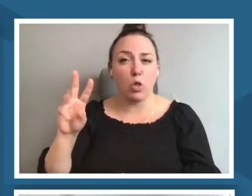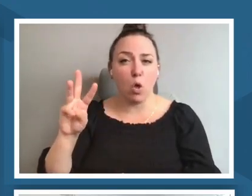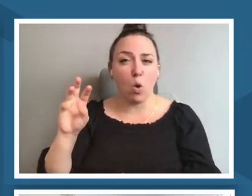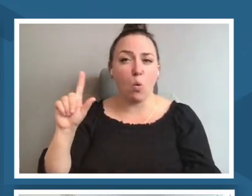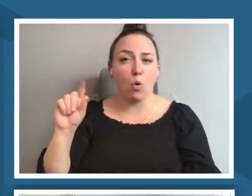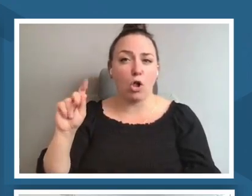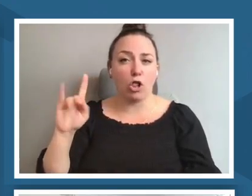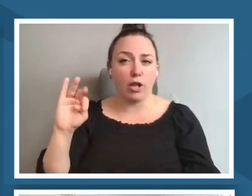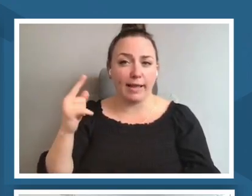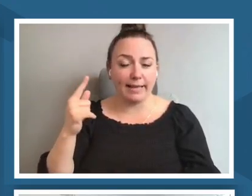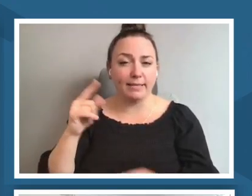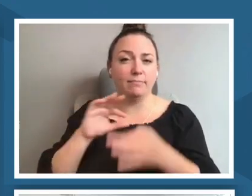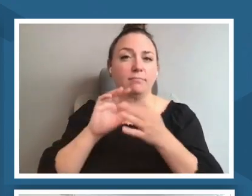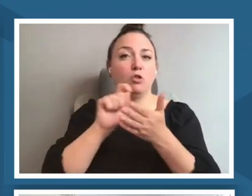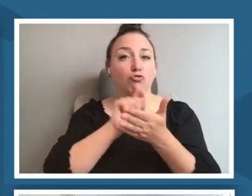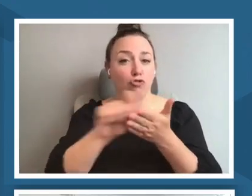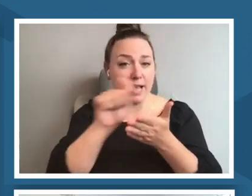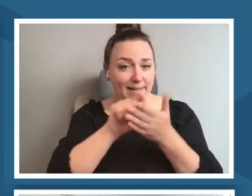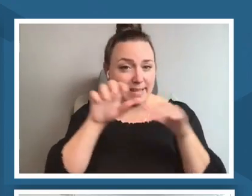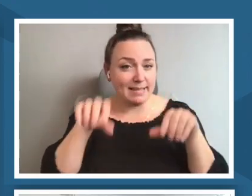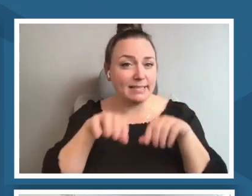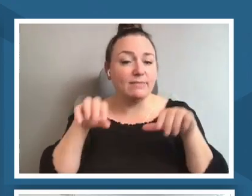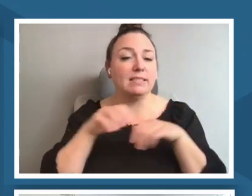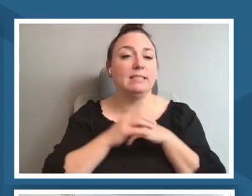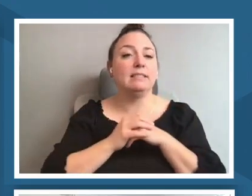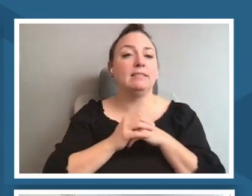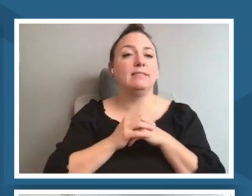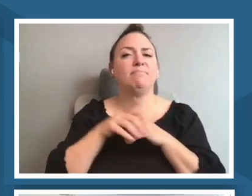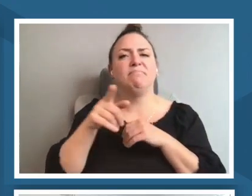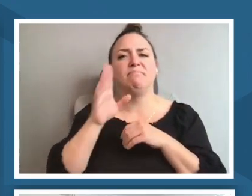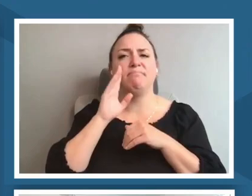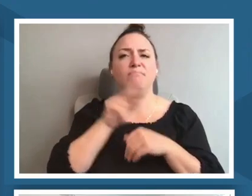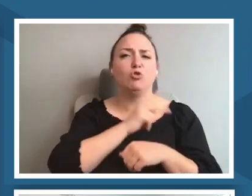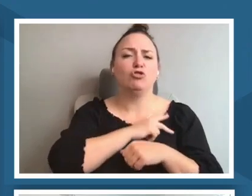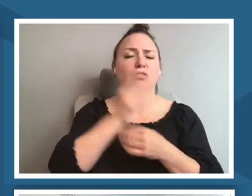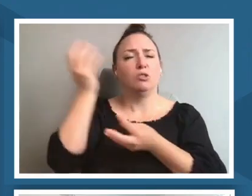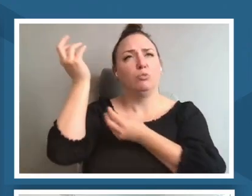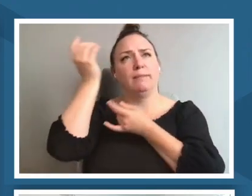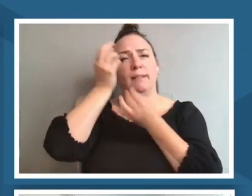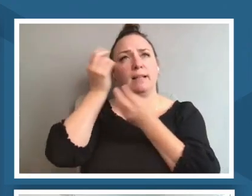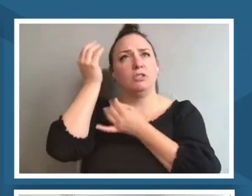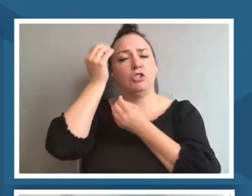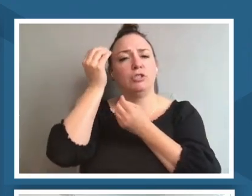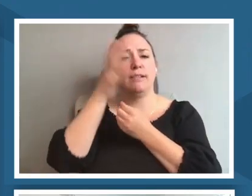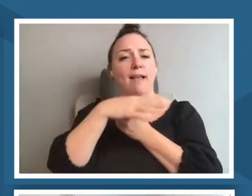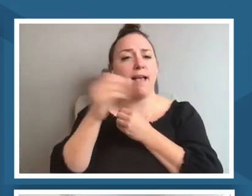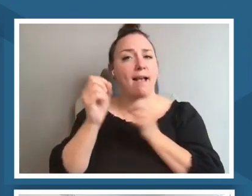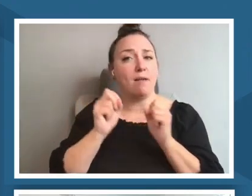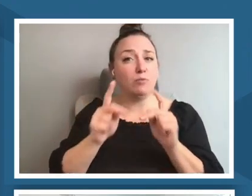will have time for personal reflection